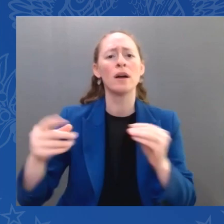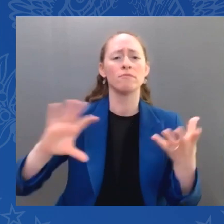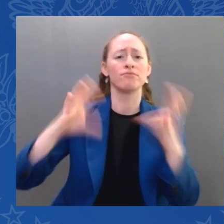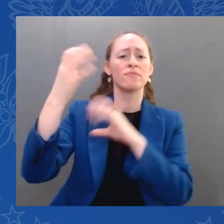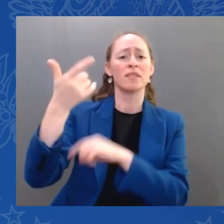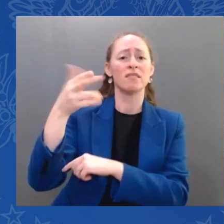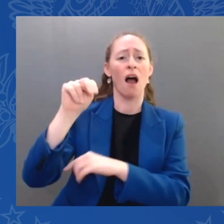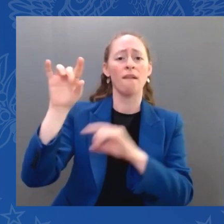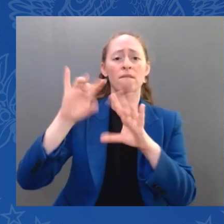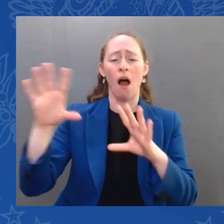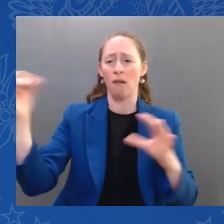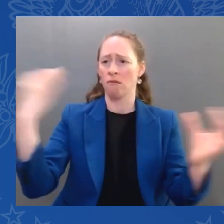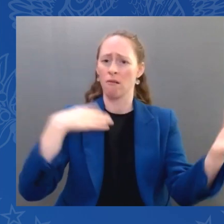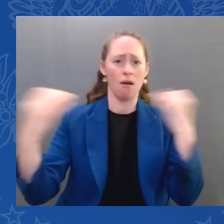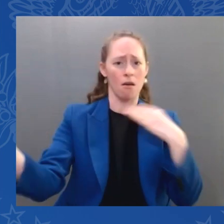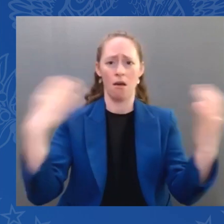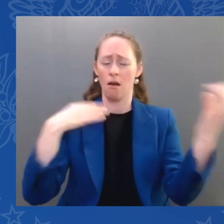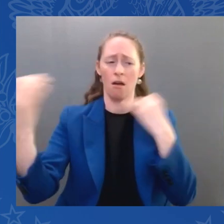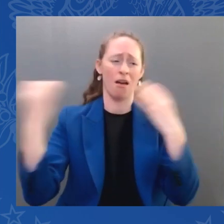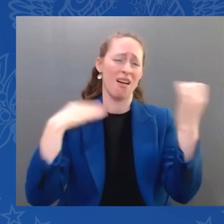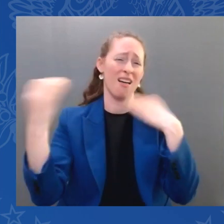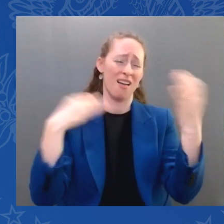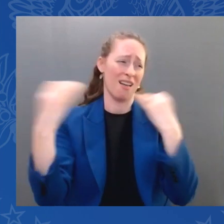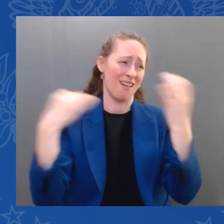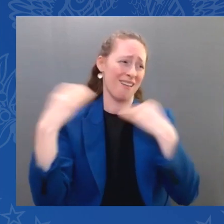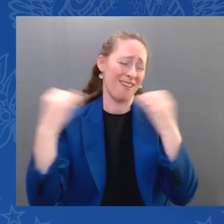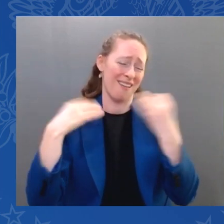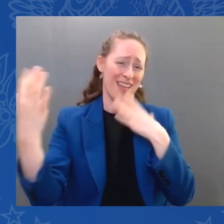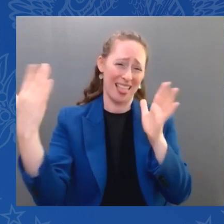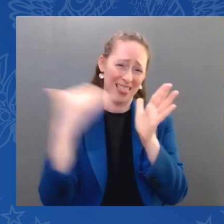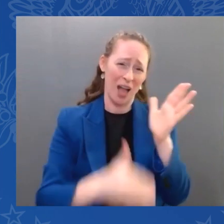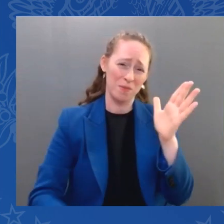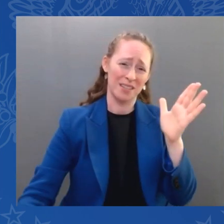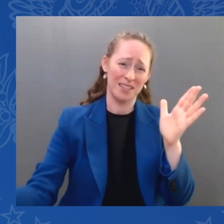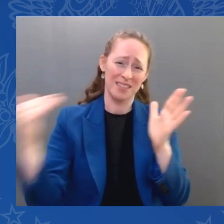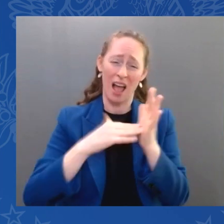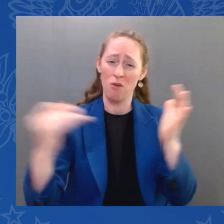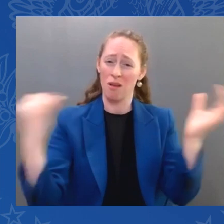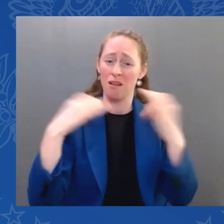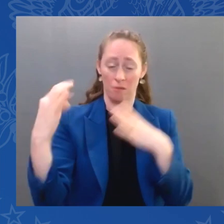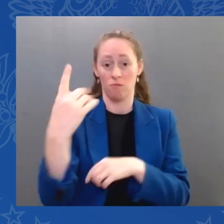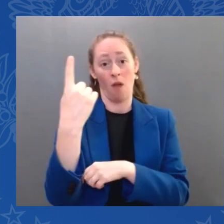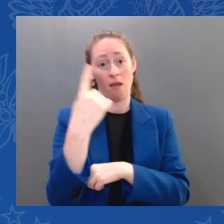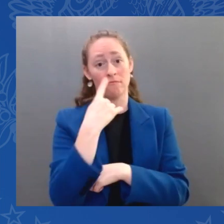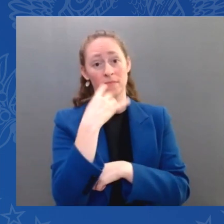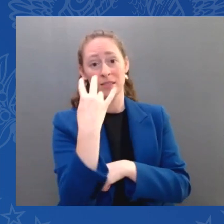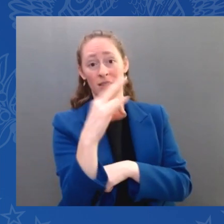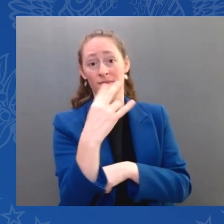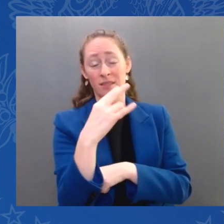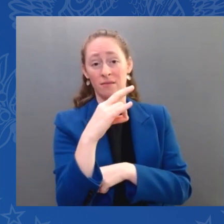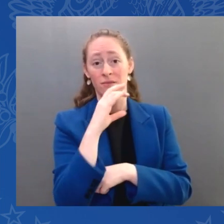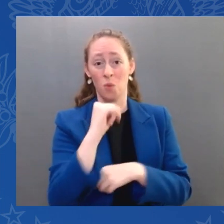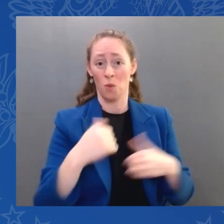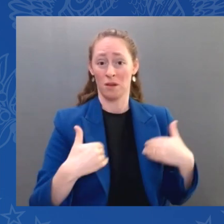A 17-year-old wrote me saying, quote, "A school shooting sophomore year shattered every sense of normalcy I've ever felt.